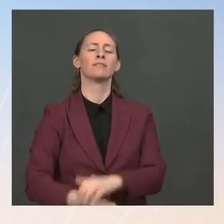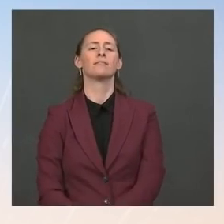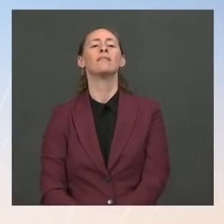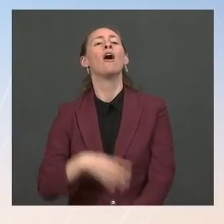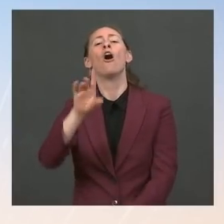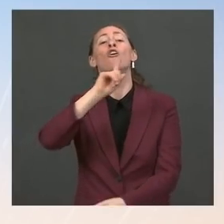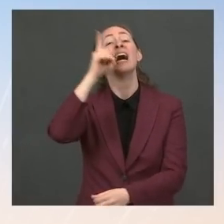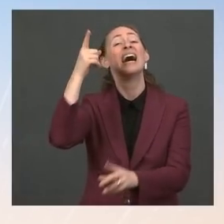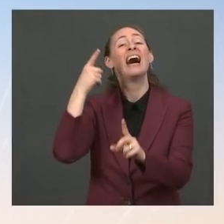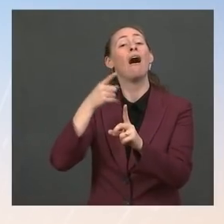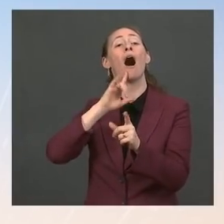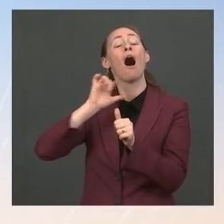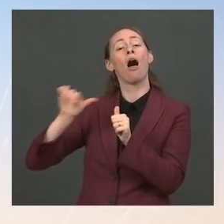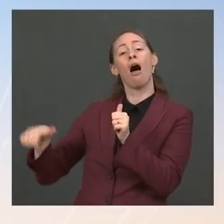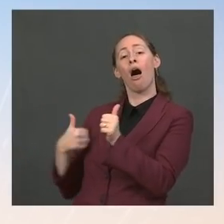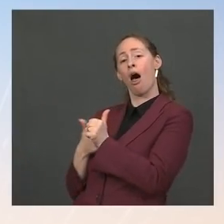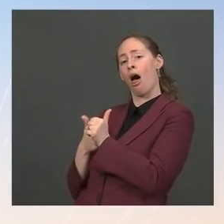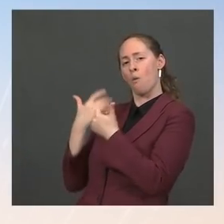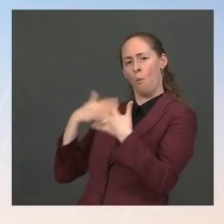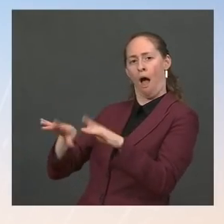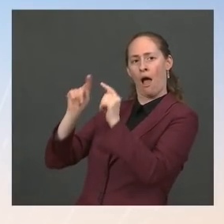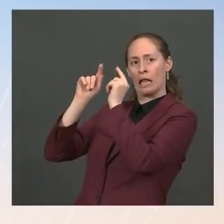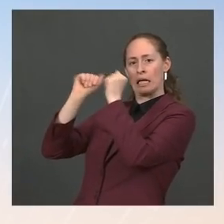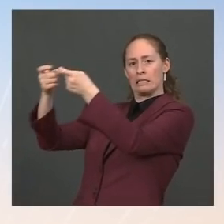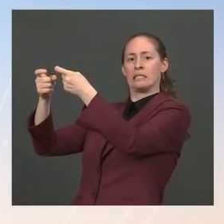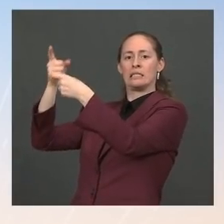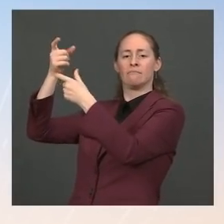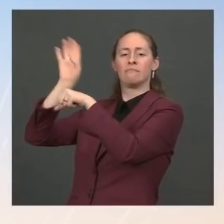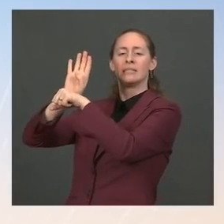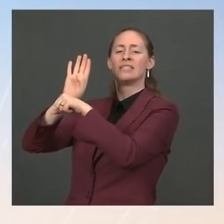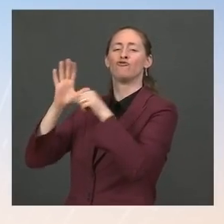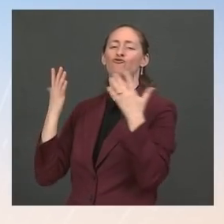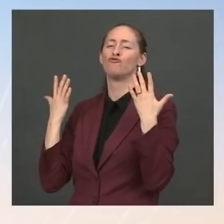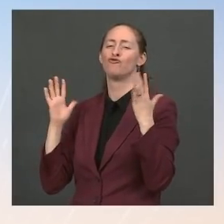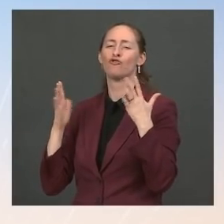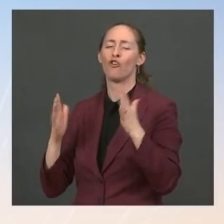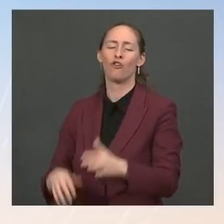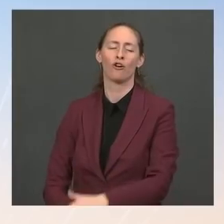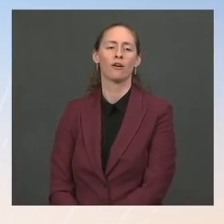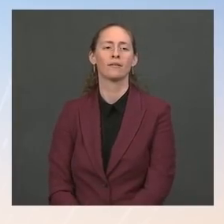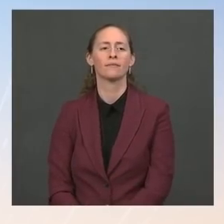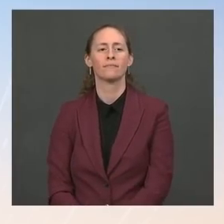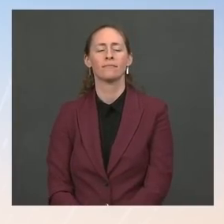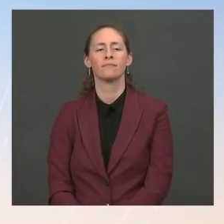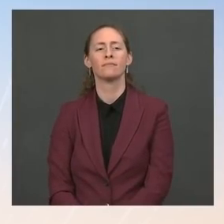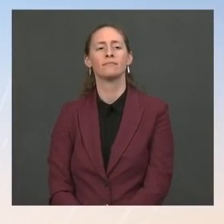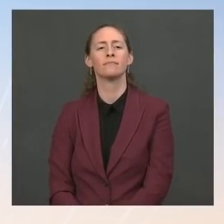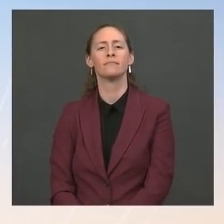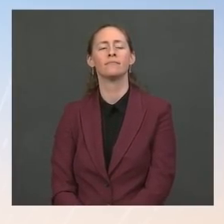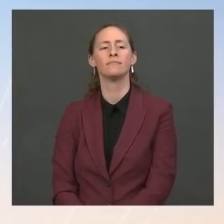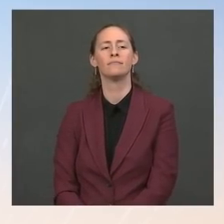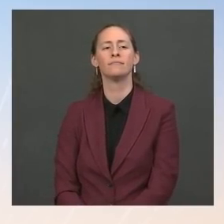We all know that. Hope people will ask them those questions. Go ahead. The Press: Jen, can I ask you about COVID very quickly? Ms. Psaki: Sure. The Press: And welcome back, by the way. Ms. Psaki: Thank you.